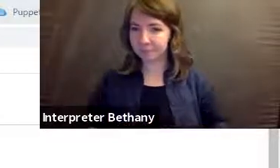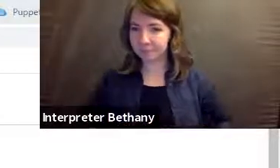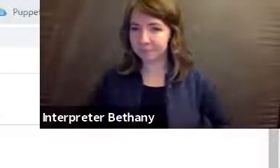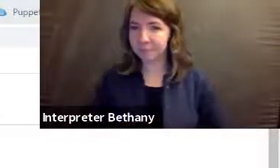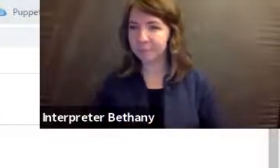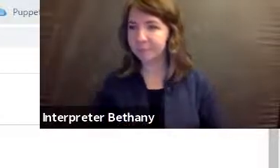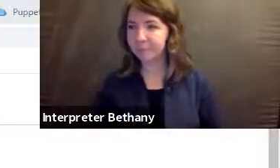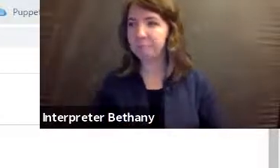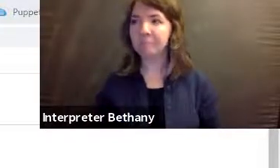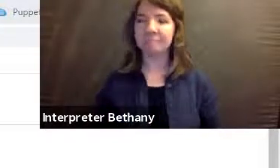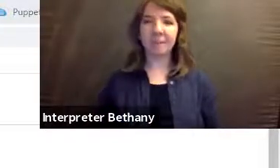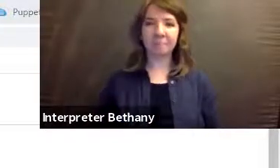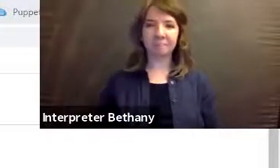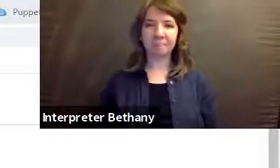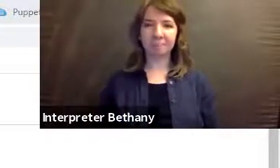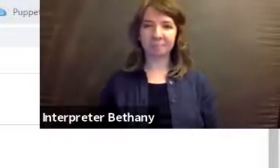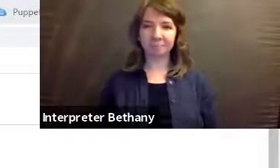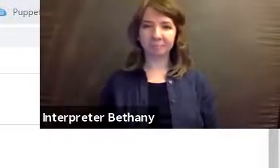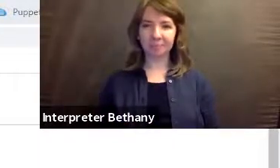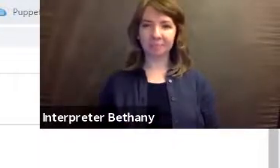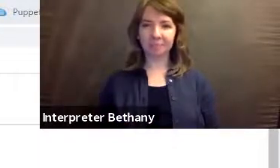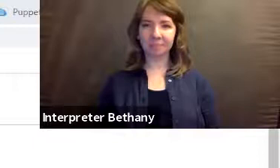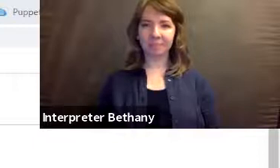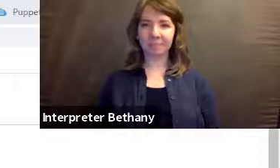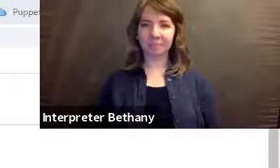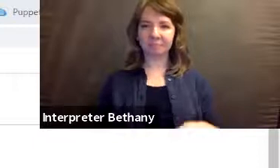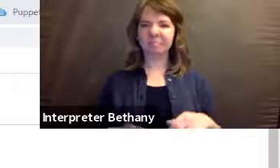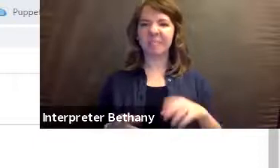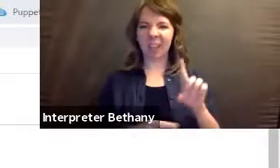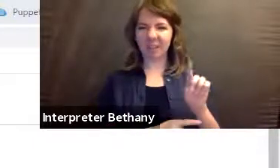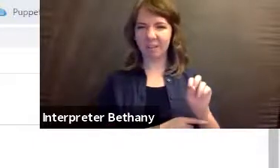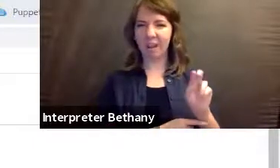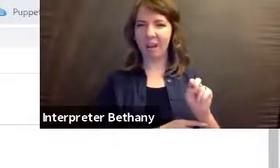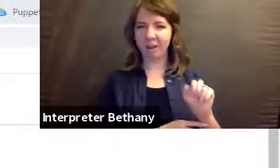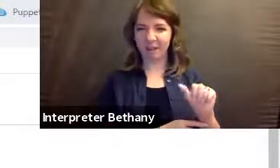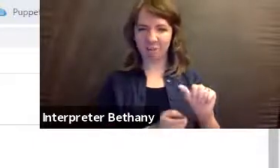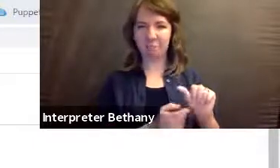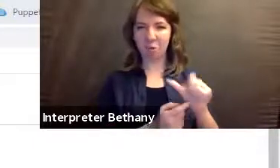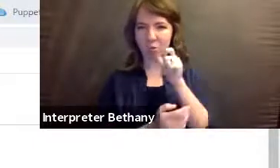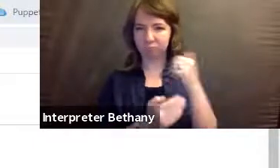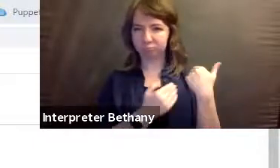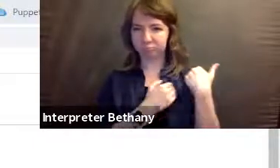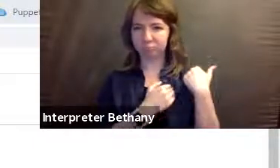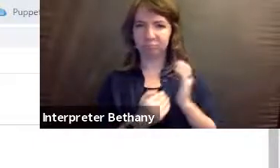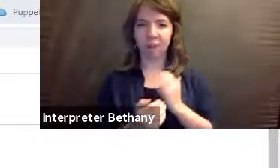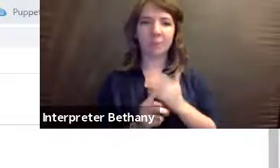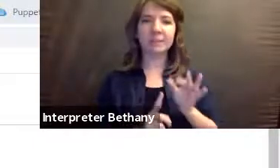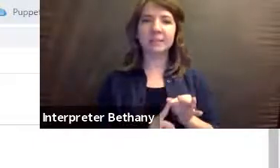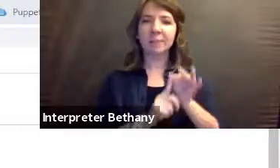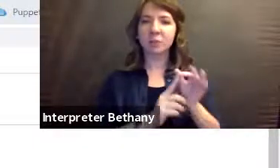Linda Kobashigawa: Yeah handler. She, she is in charge of our Archives and Special Collections. Yeah.